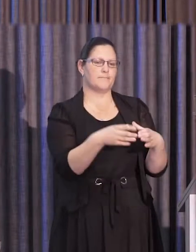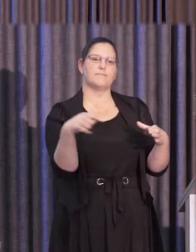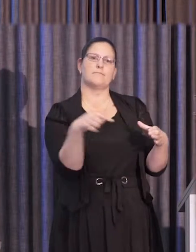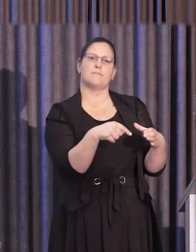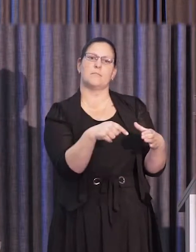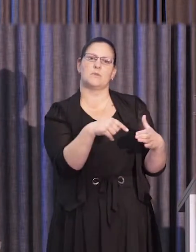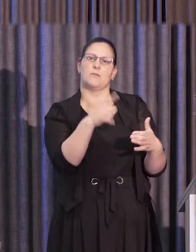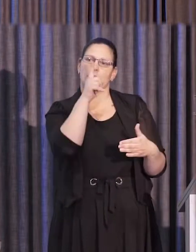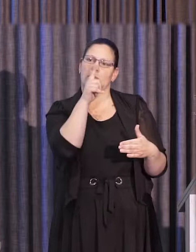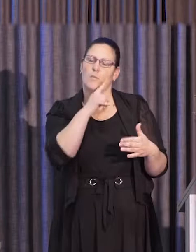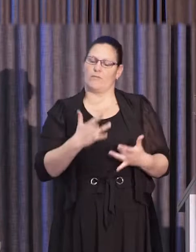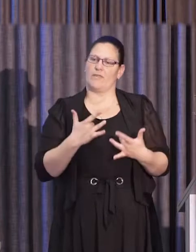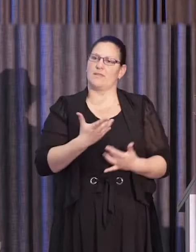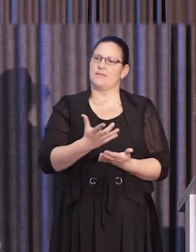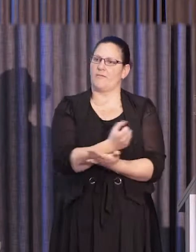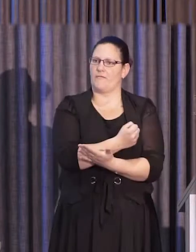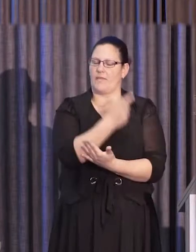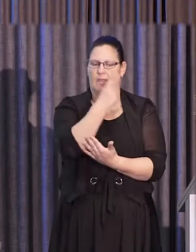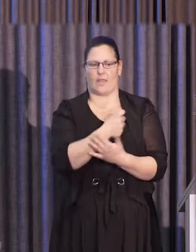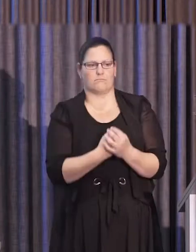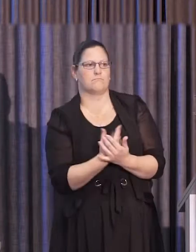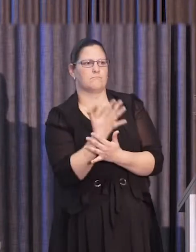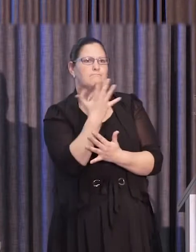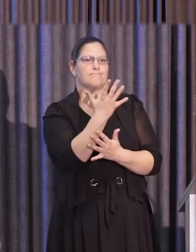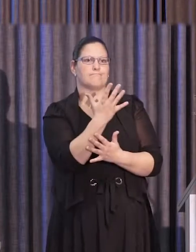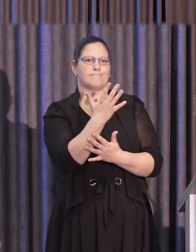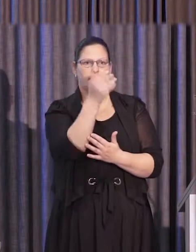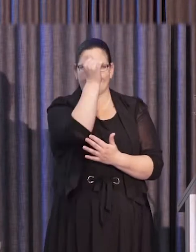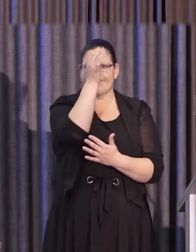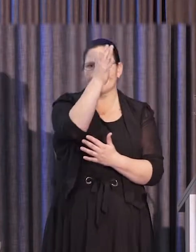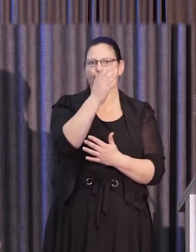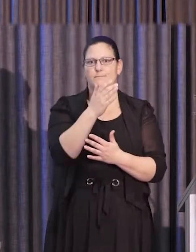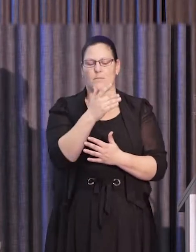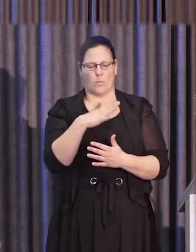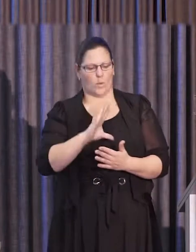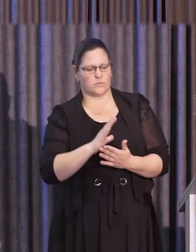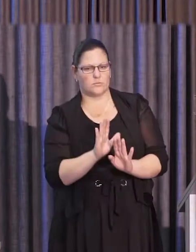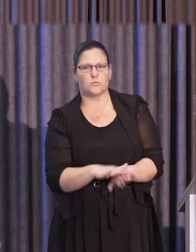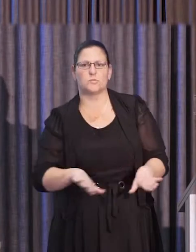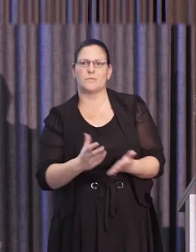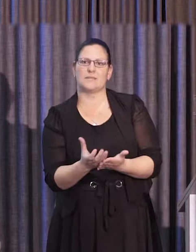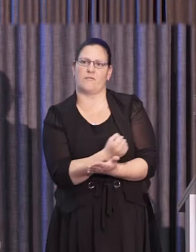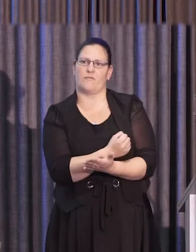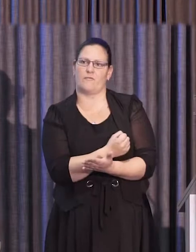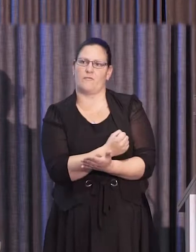for people to live in and for children to grow in. We wanna have safe children to enable a good start to their lives.